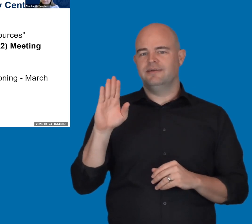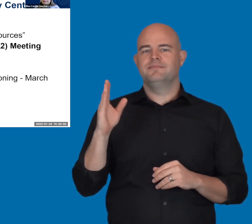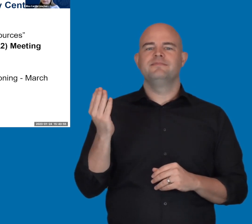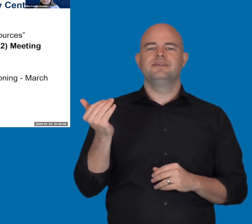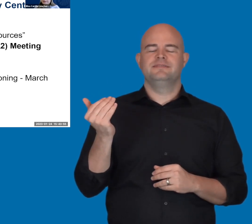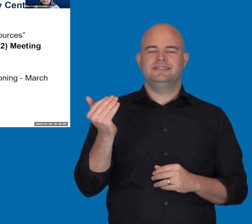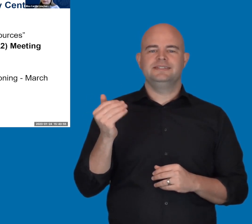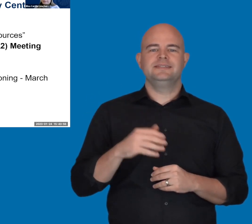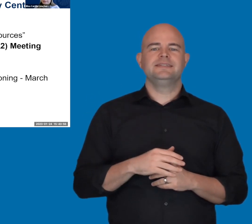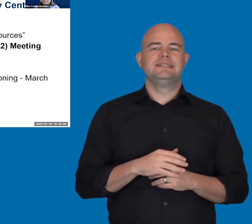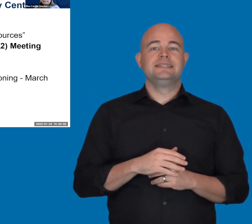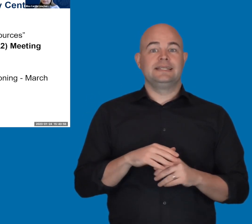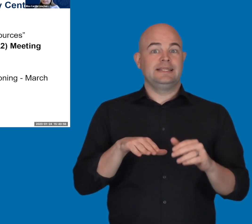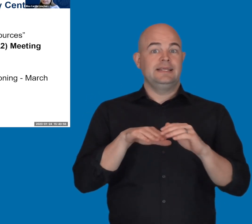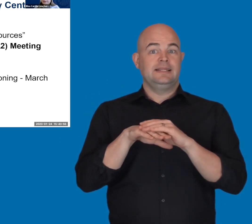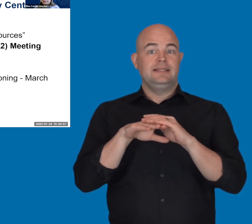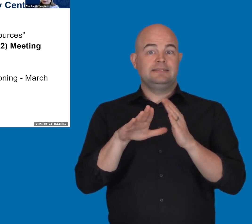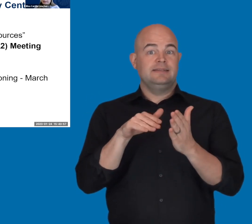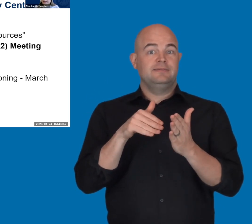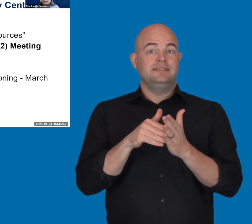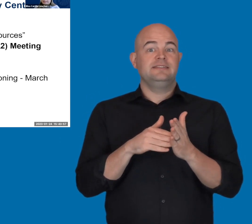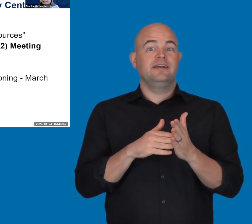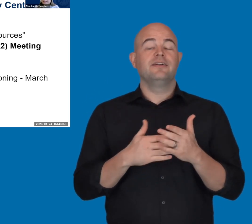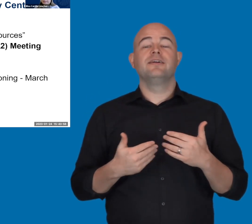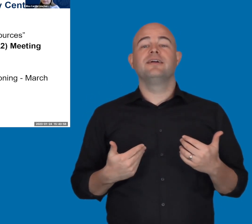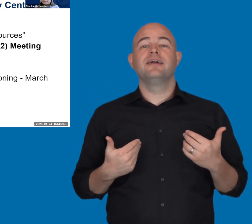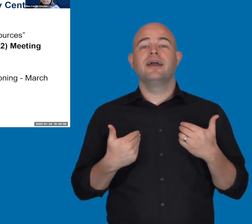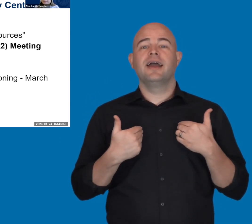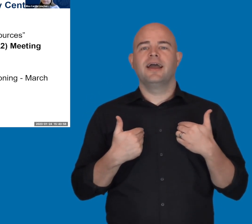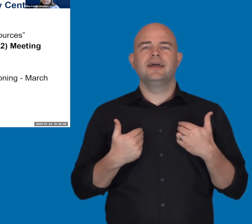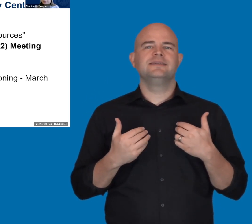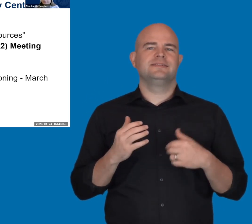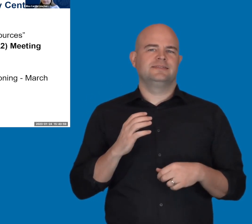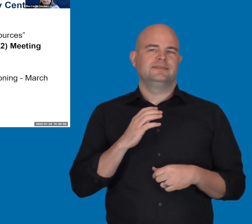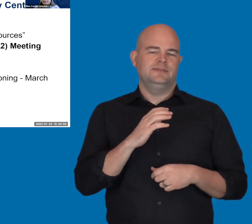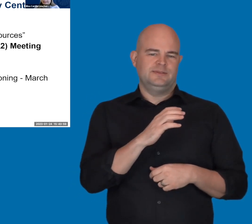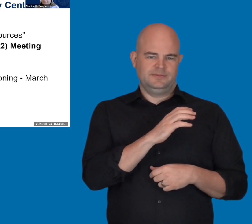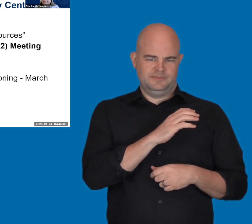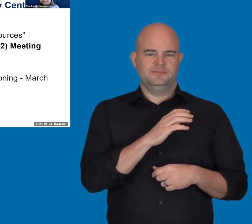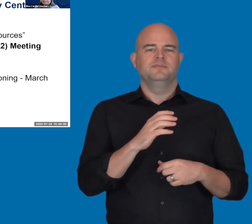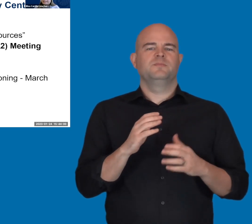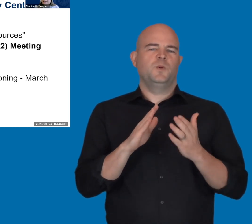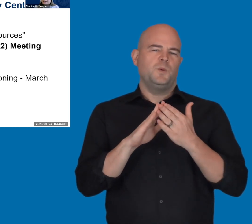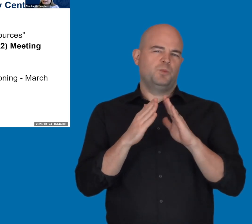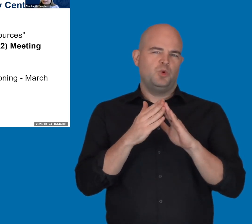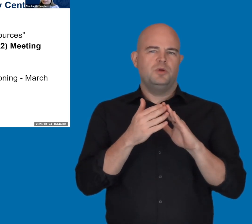it's been getting a little bit more common here, if anybody is using Follett for their bookstore,